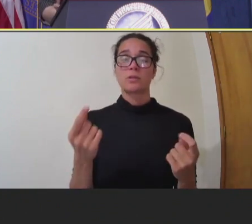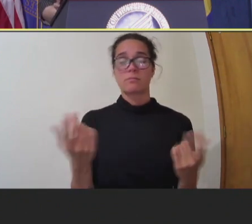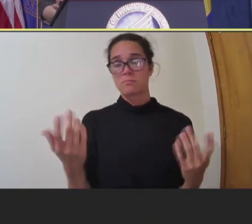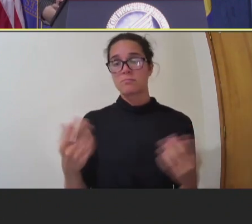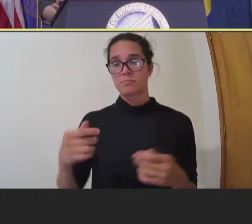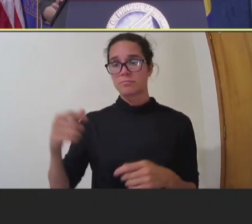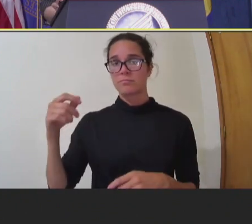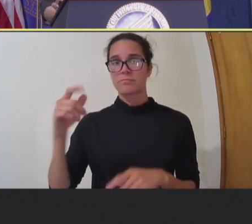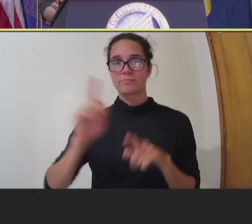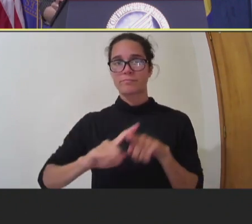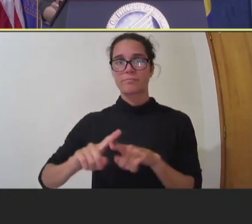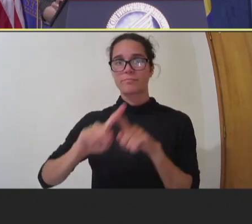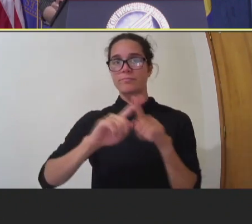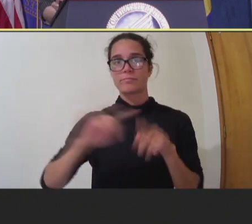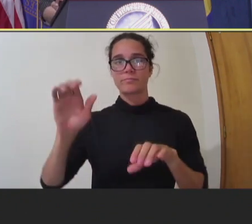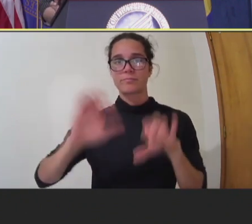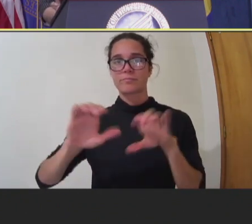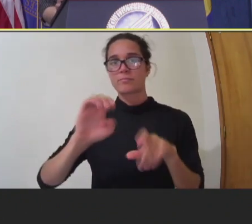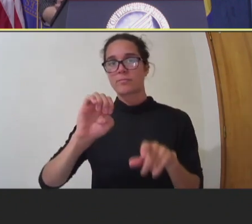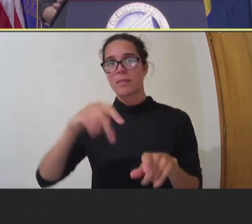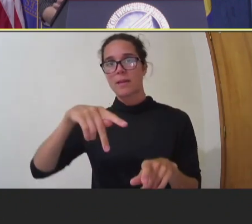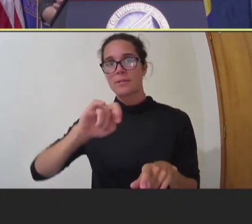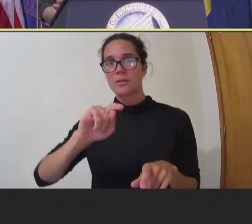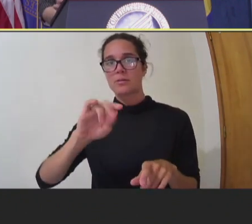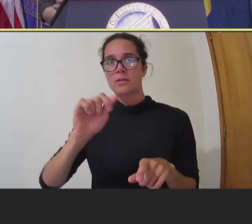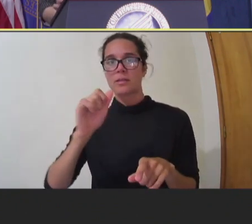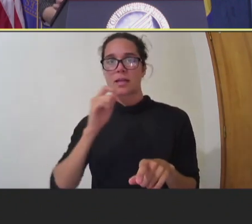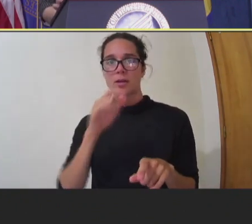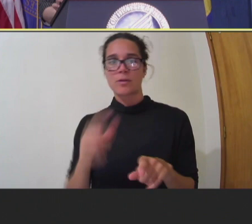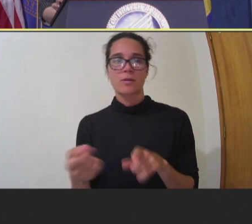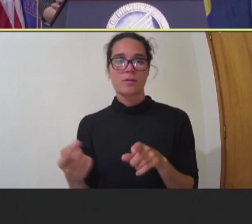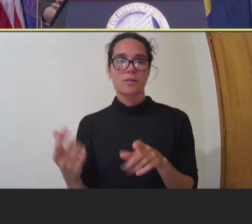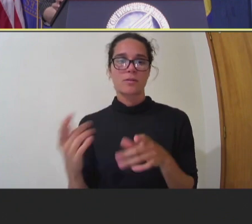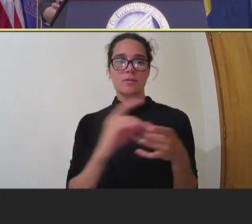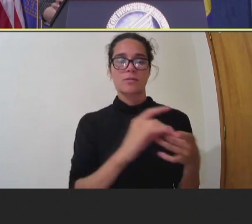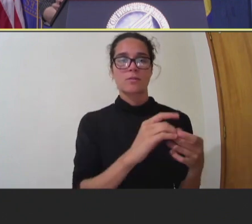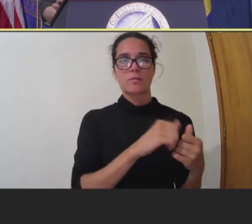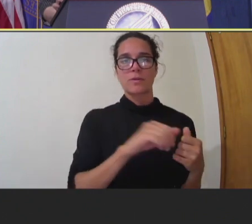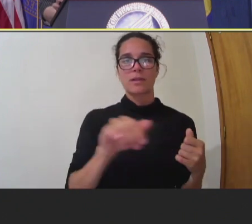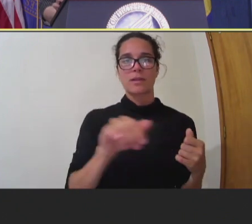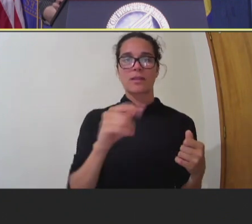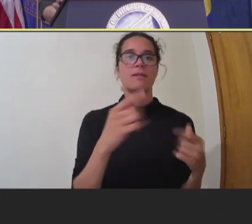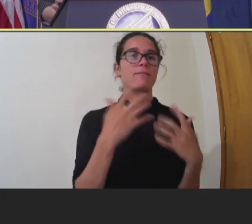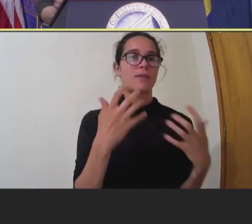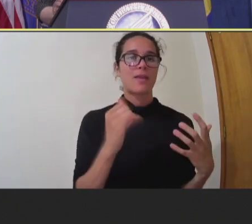associated with inflammatory fat, and we developed a vaccine called adipocyte-directed vaccine,